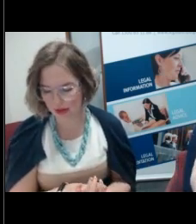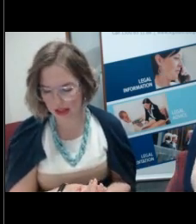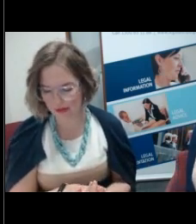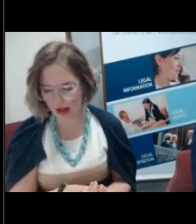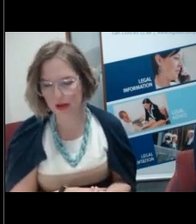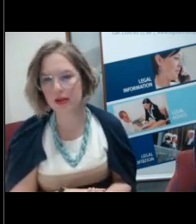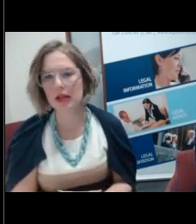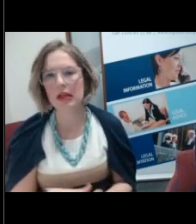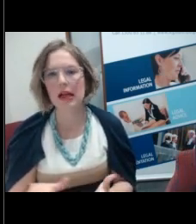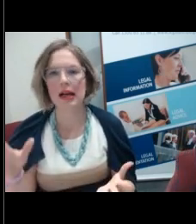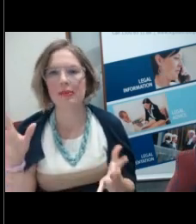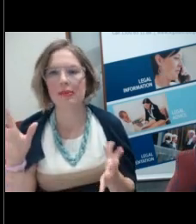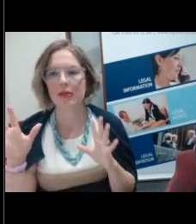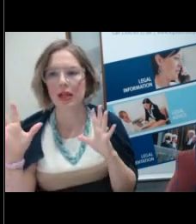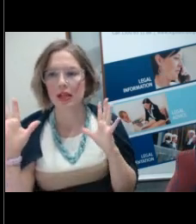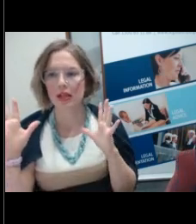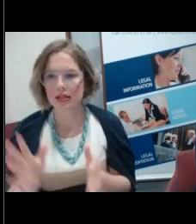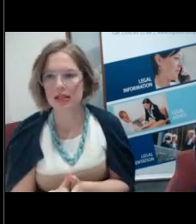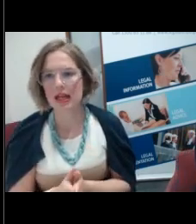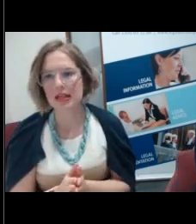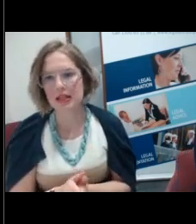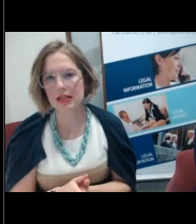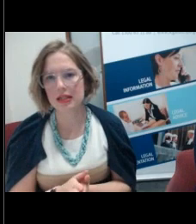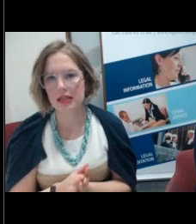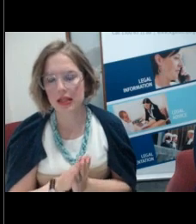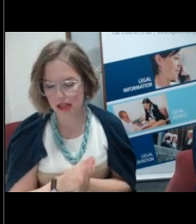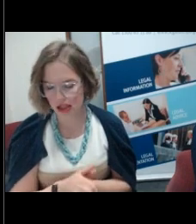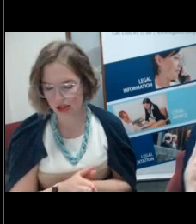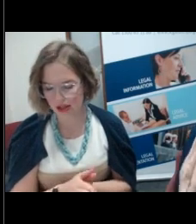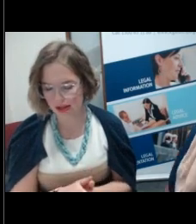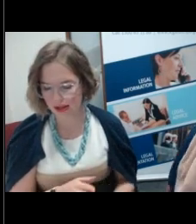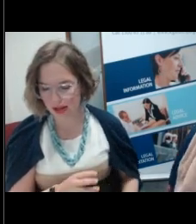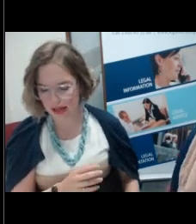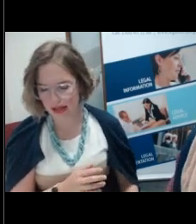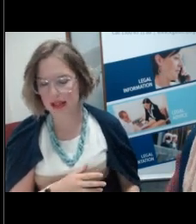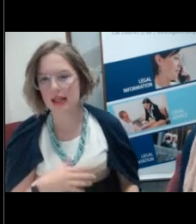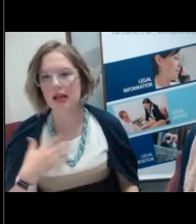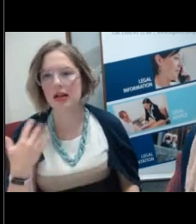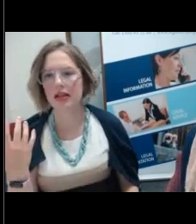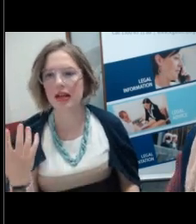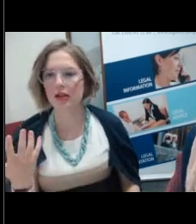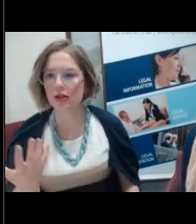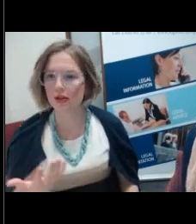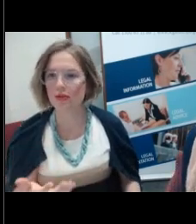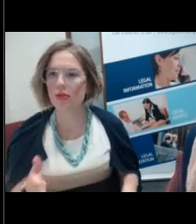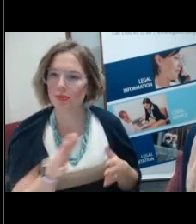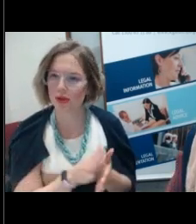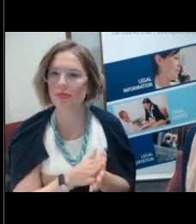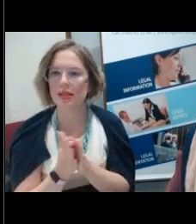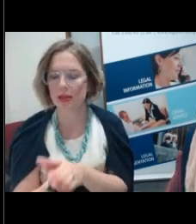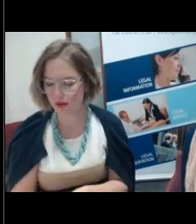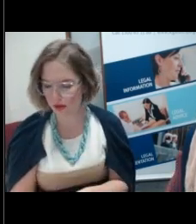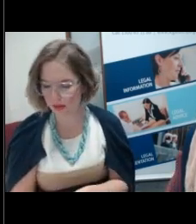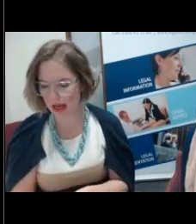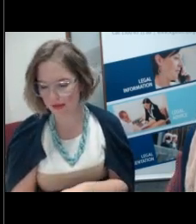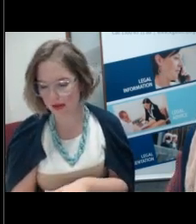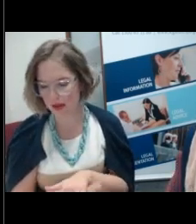for a DVO. Your standard conditions, like I said, are that respondent must be of good behaviour